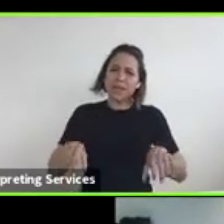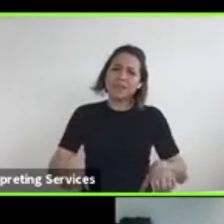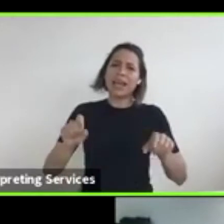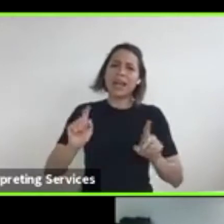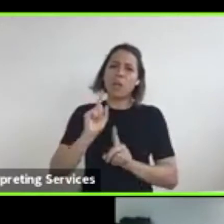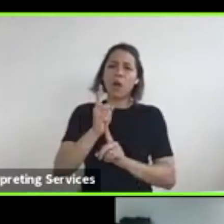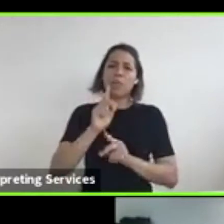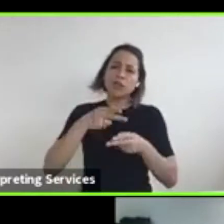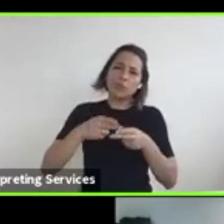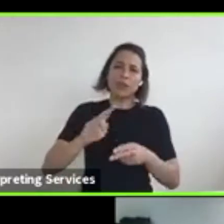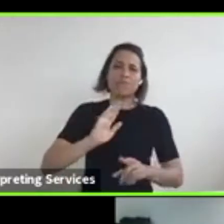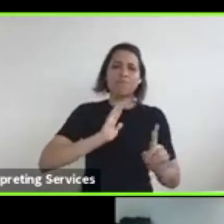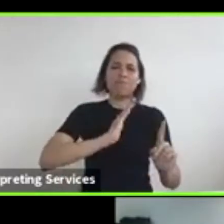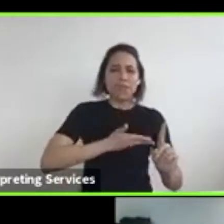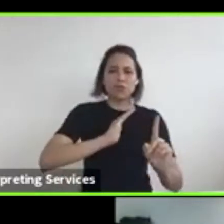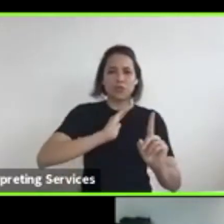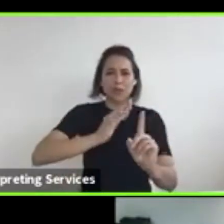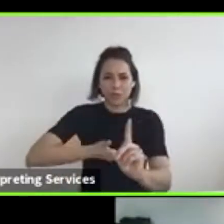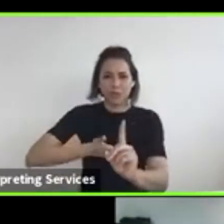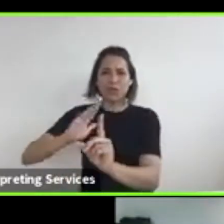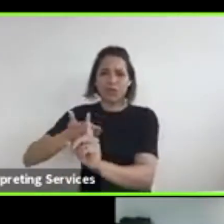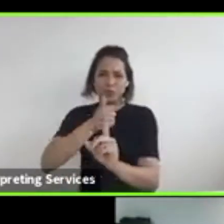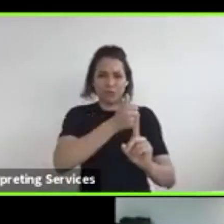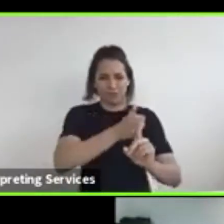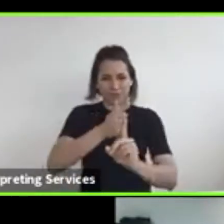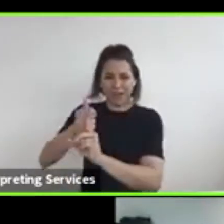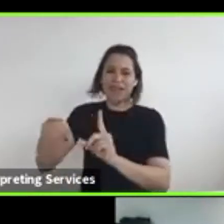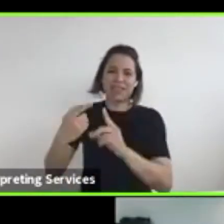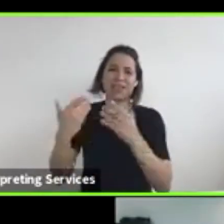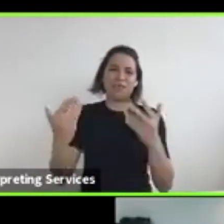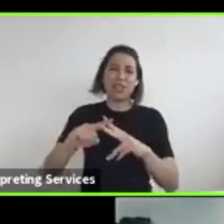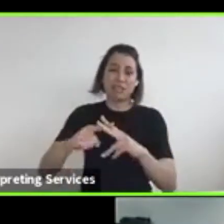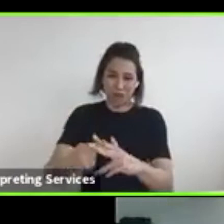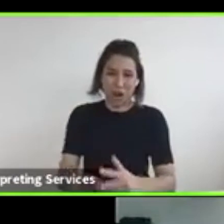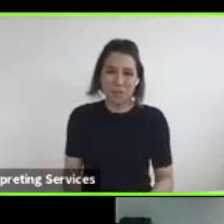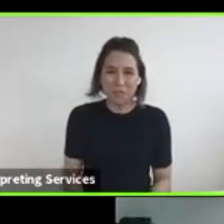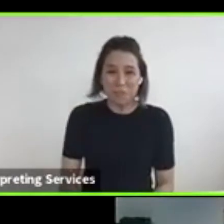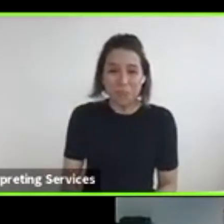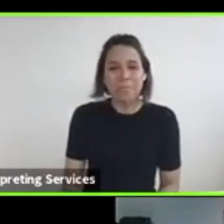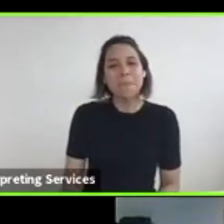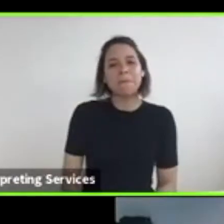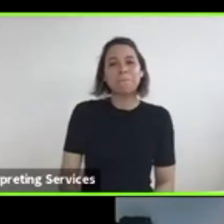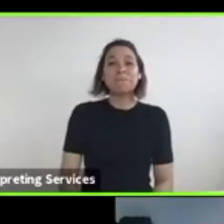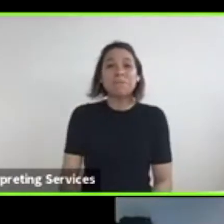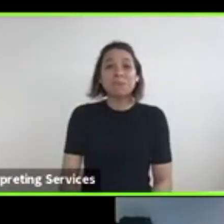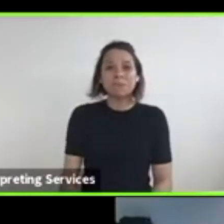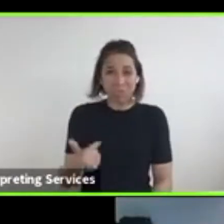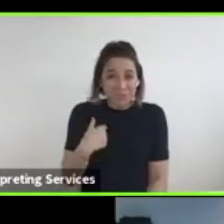AND THEN, I'LL -- I'LL START US FORWARD, I FEEL THAT I JUST INTRODUCED MYSELF,